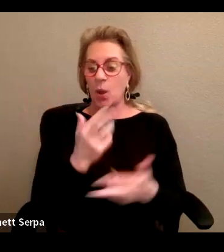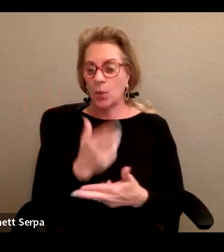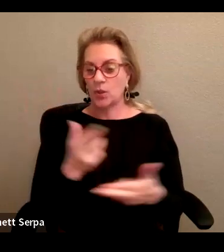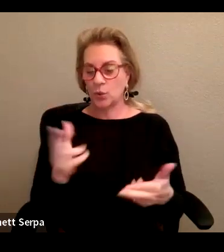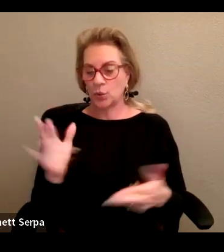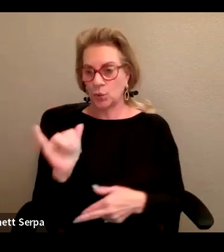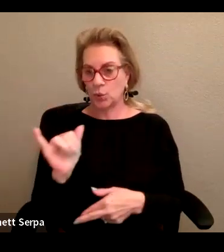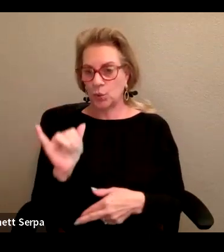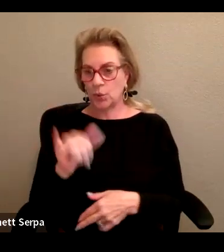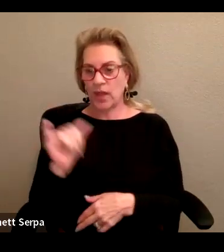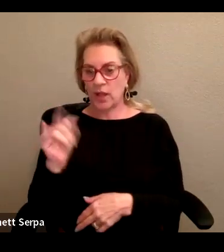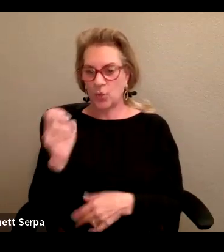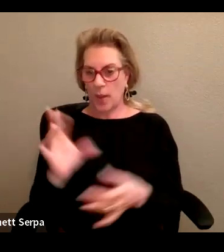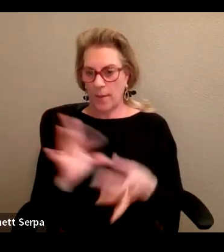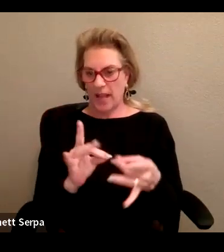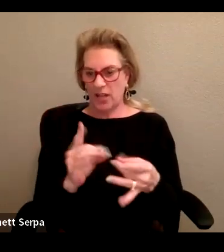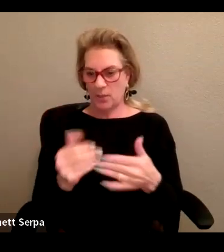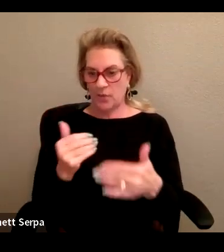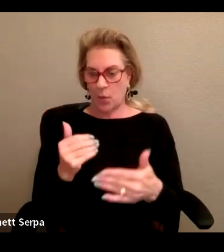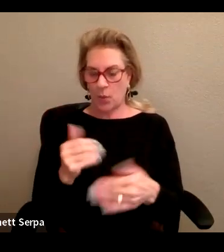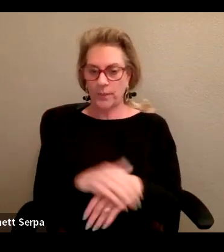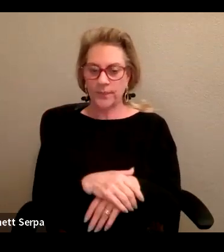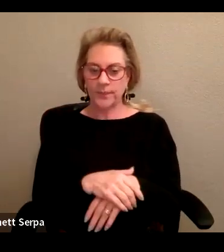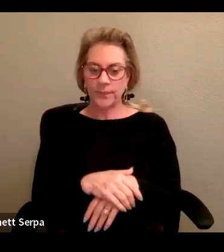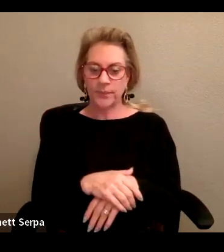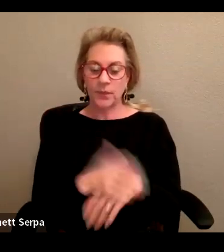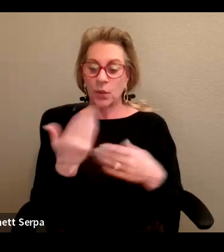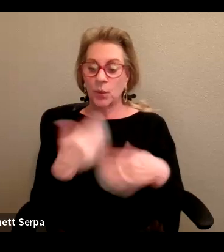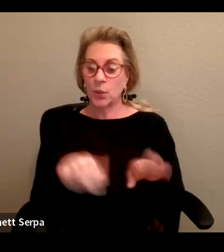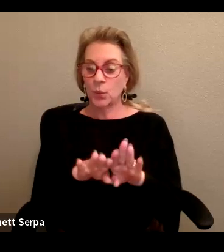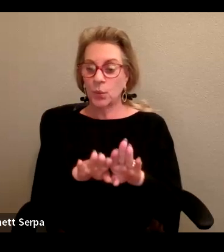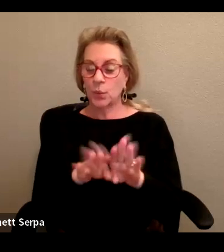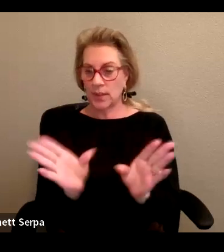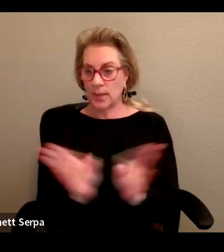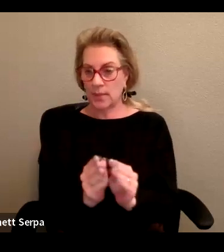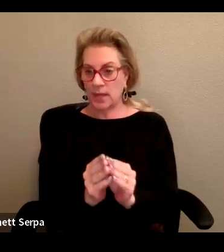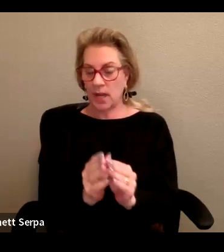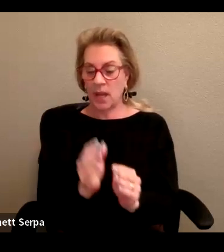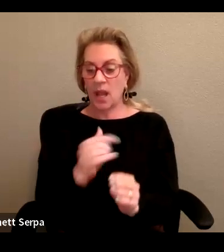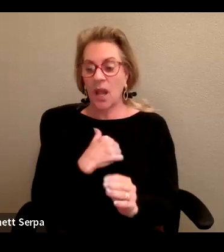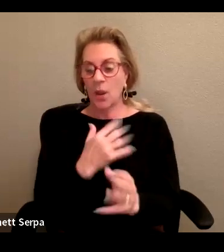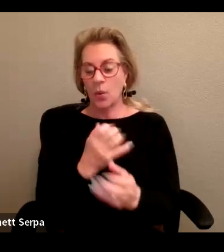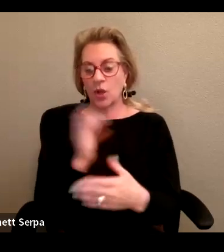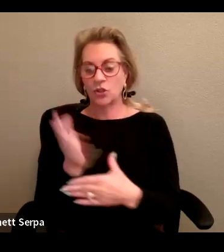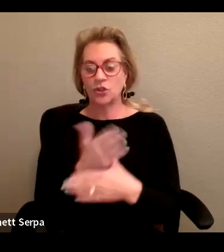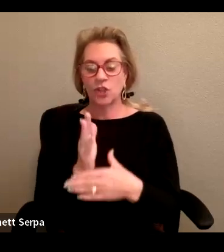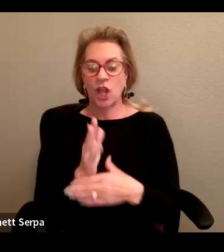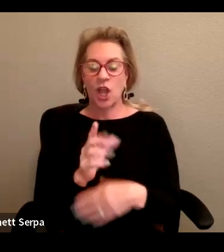that Joel mentioned uh to conclude I wanted to share that attorney general bont and our team